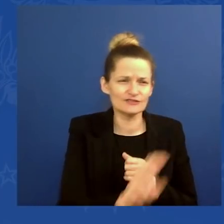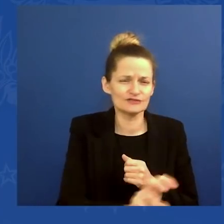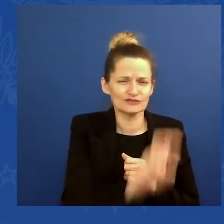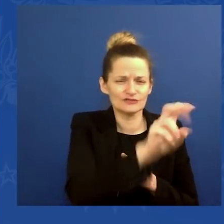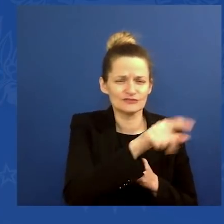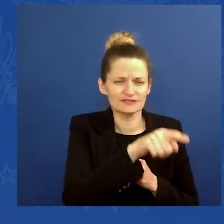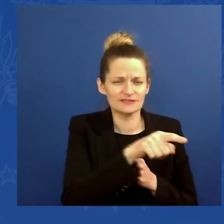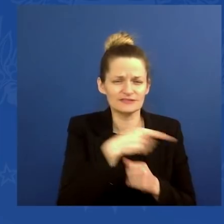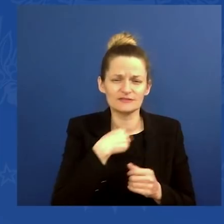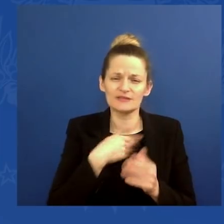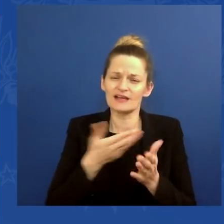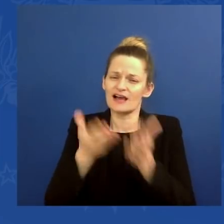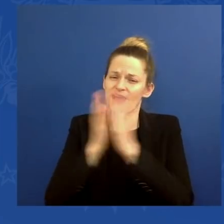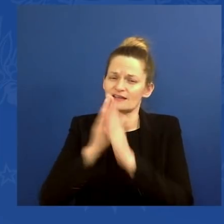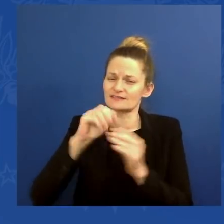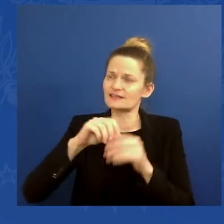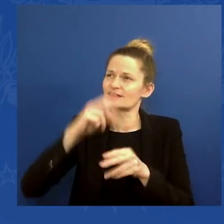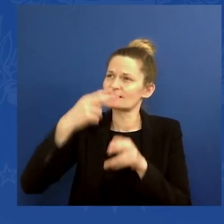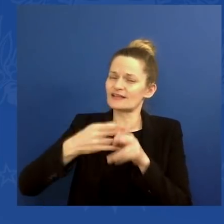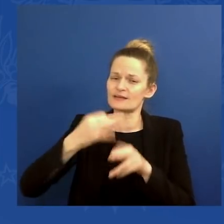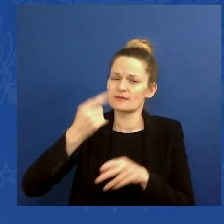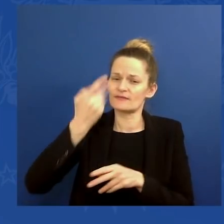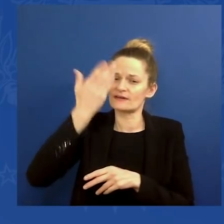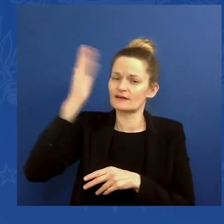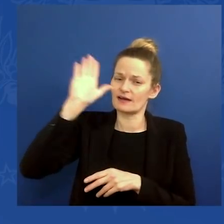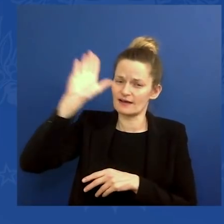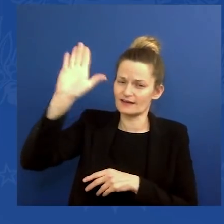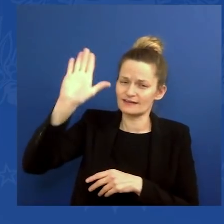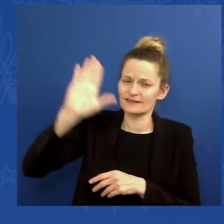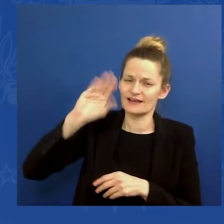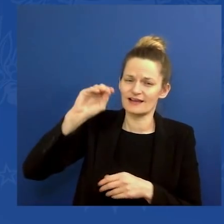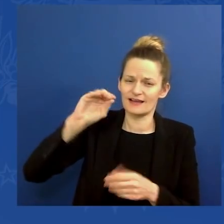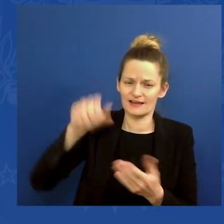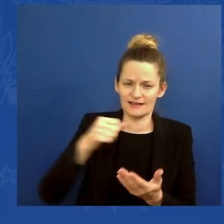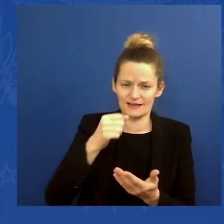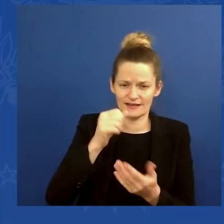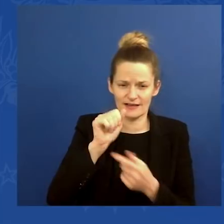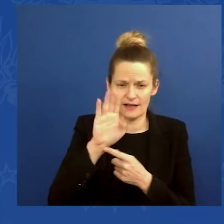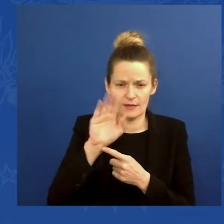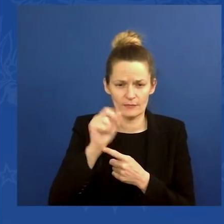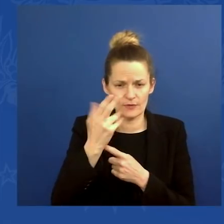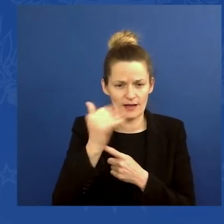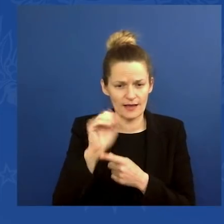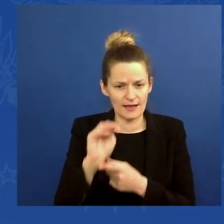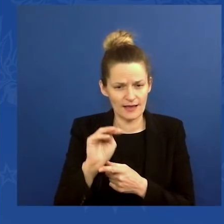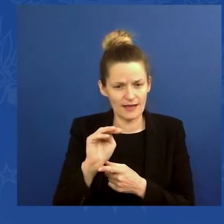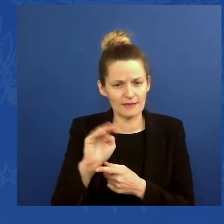We ask all these in the name of the God of Abraham, the God of Isaac and the God of Jacob.